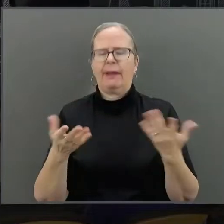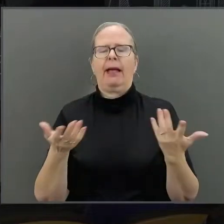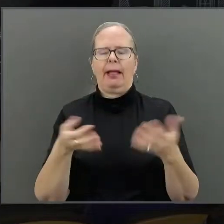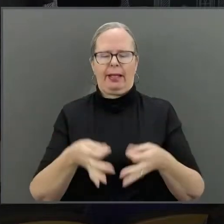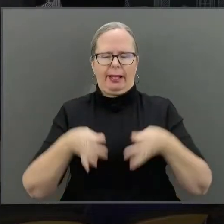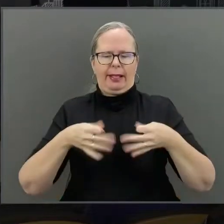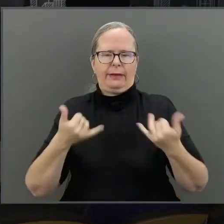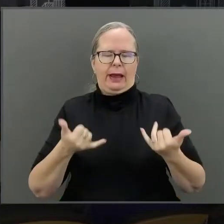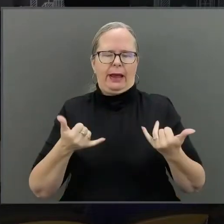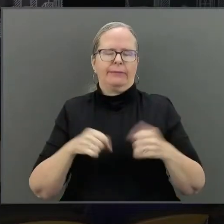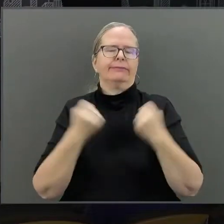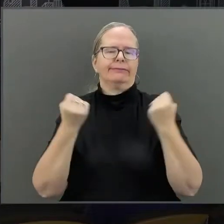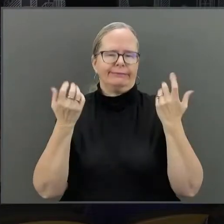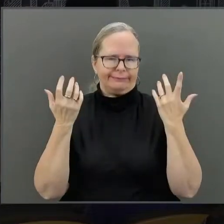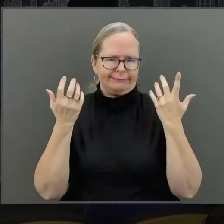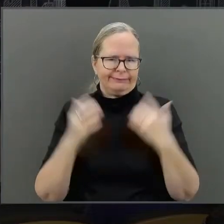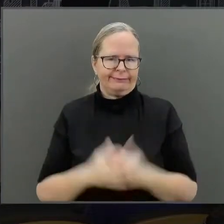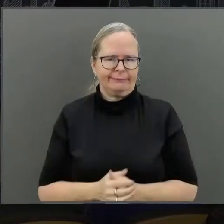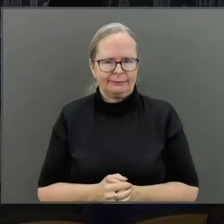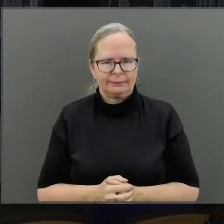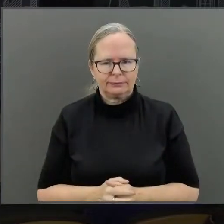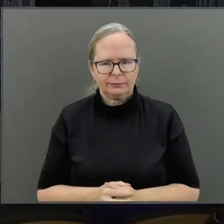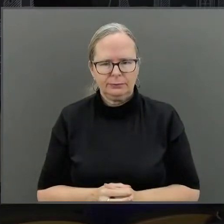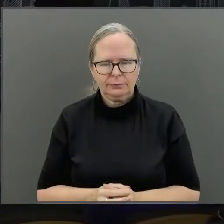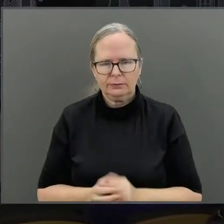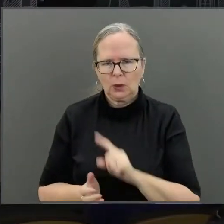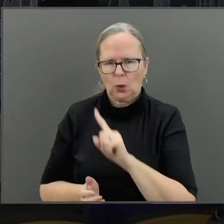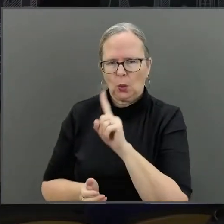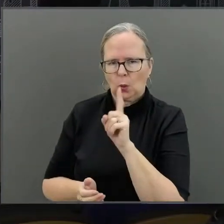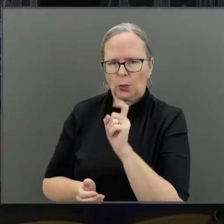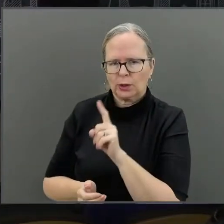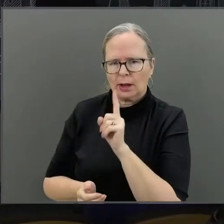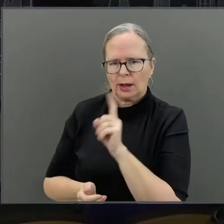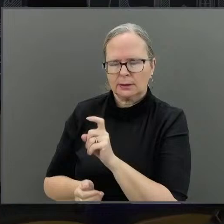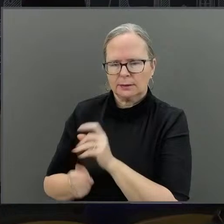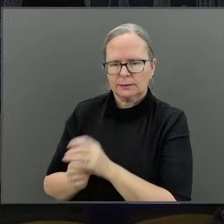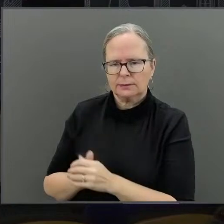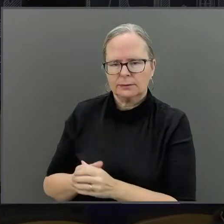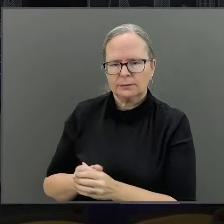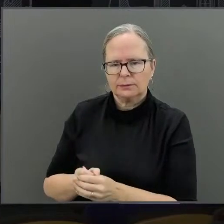removing it uh can you elaborate about what what do you mean by structurally reinforcing instead